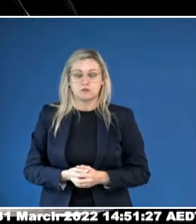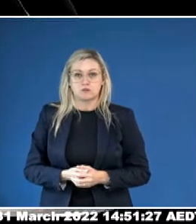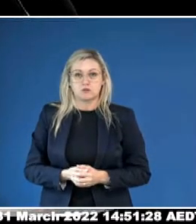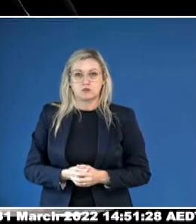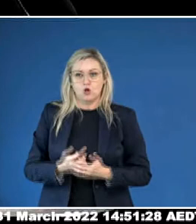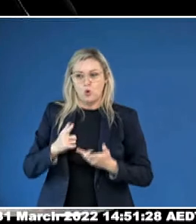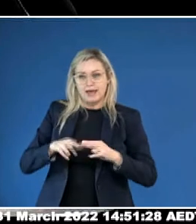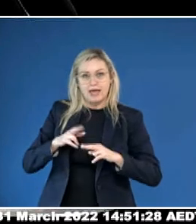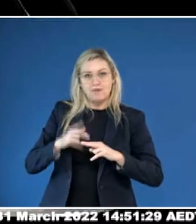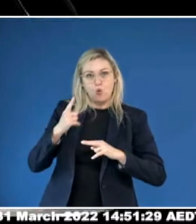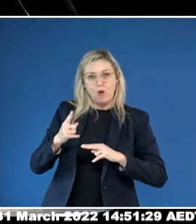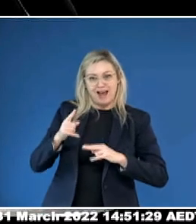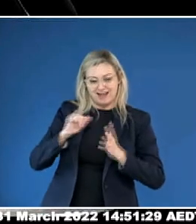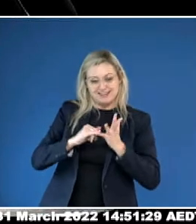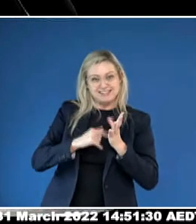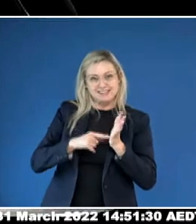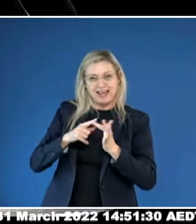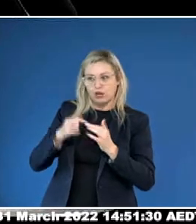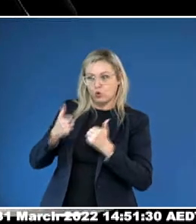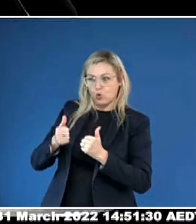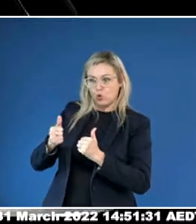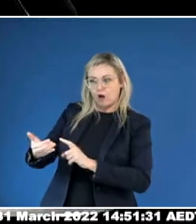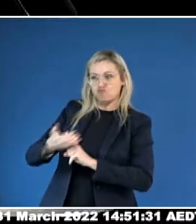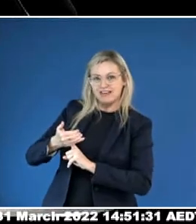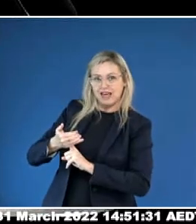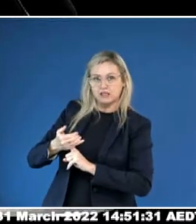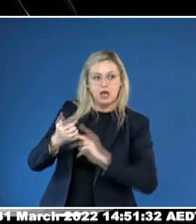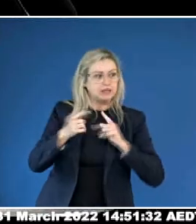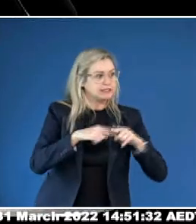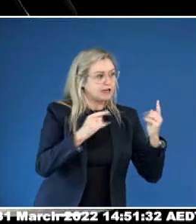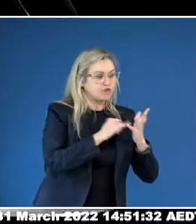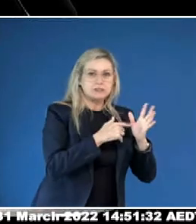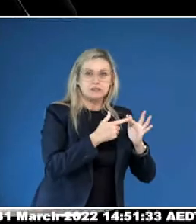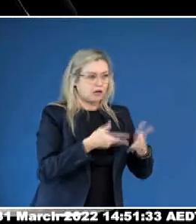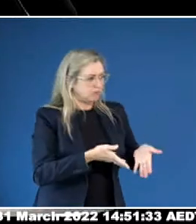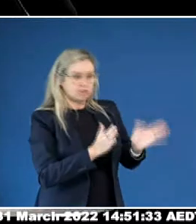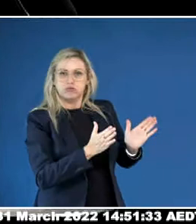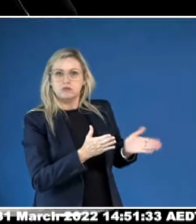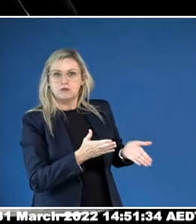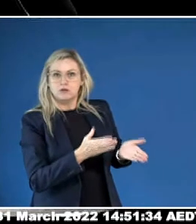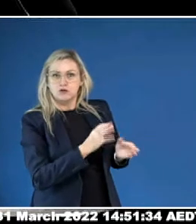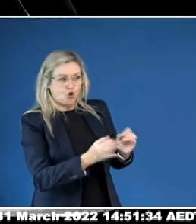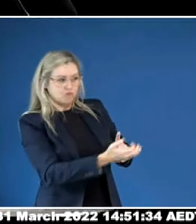in one state or territory but not somewhere else? Would you like to sort of see a national consistent definition -- Yes. So I think the --